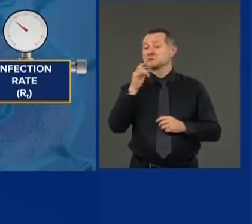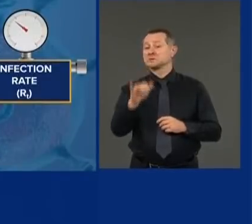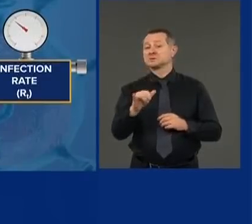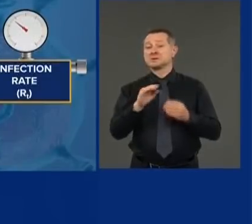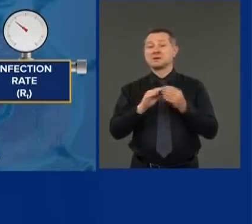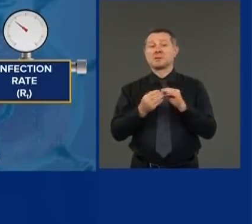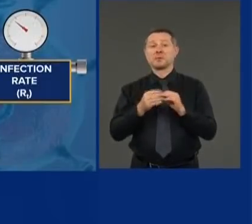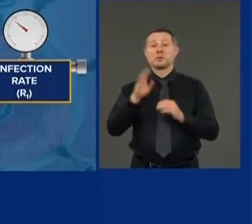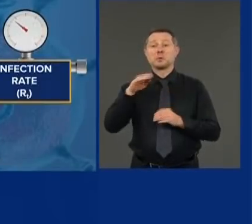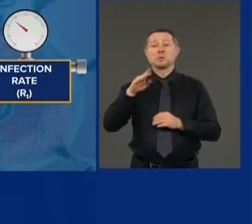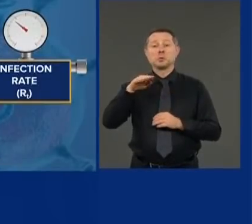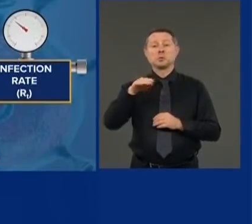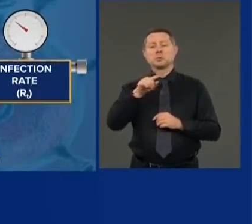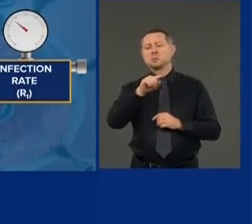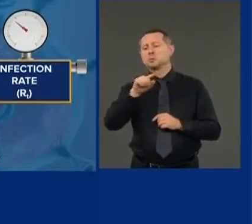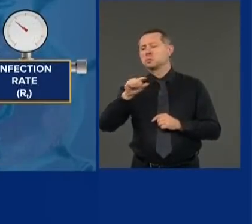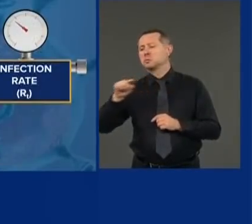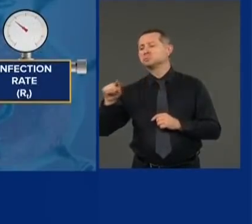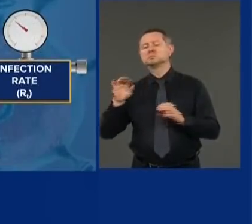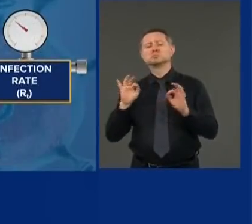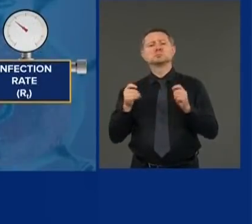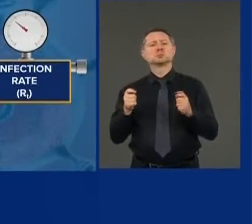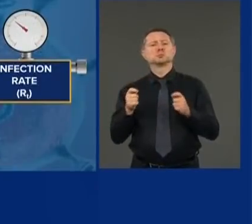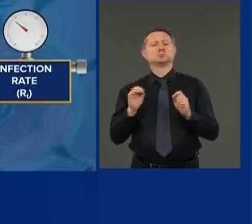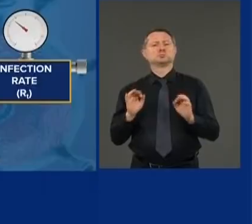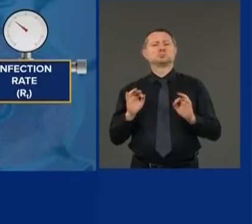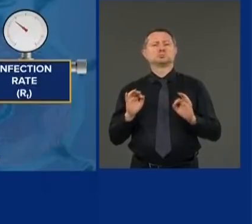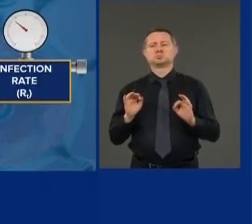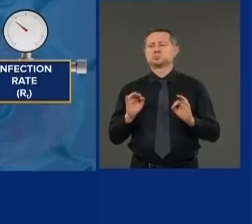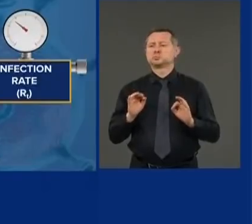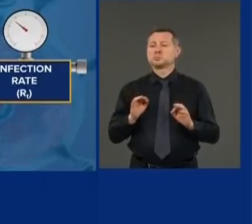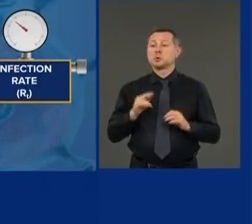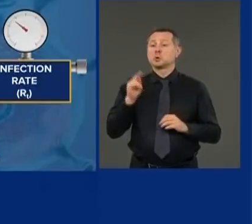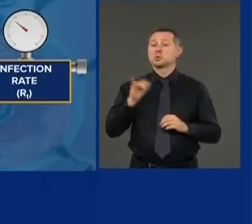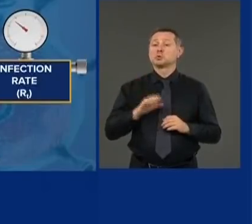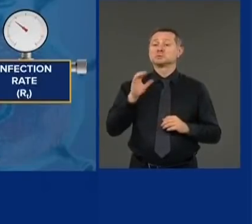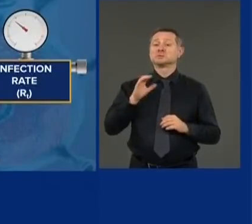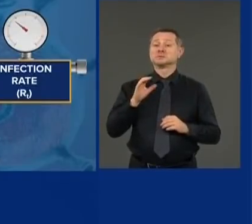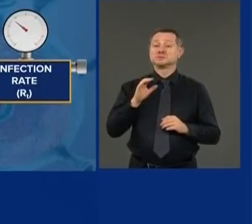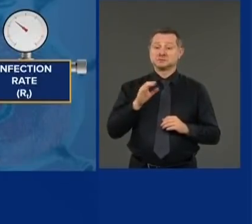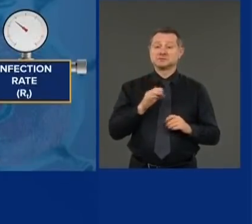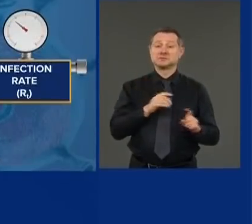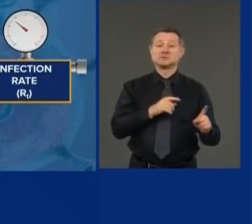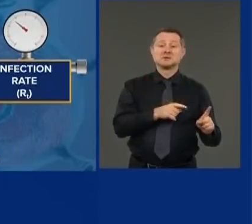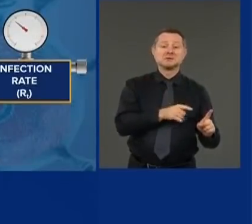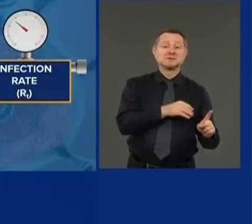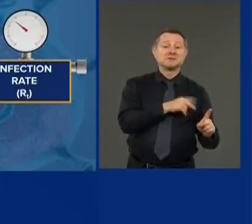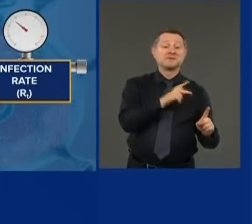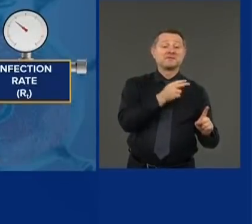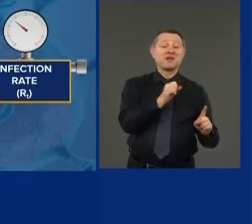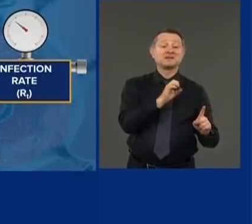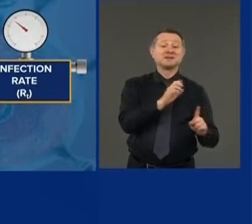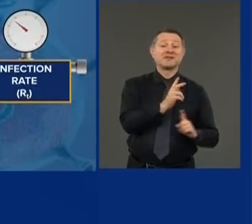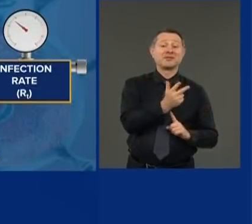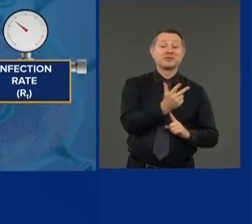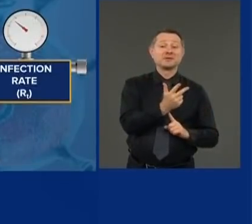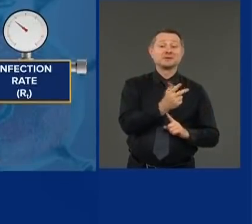AND THAT'S WHAT WE'VE BEEN DOING AND THAT'S WHAT YOU SEE WITH THESE LITTLE CORRECTIONS.